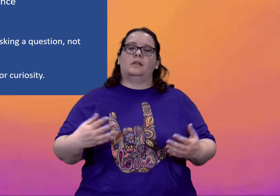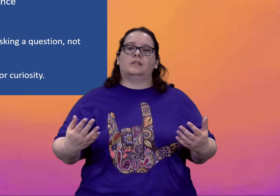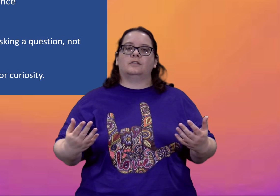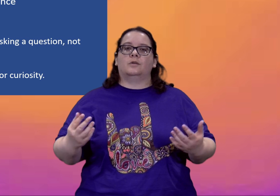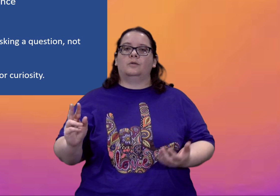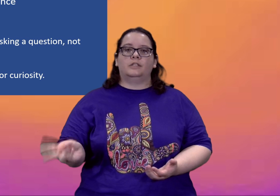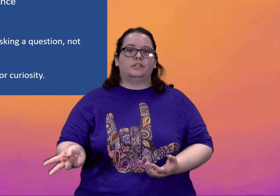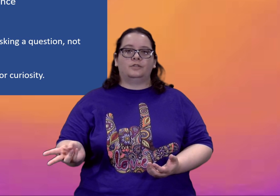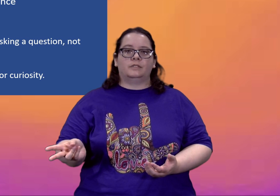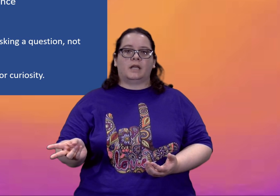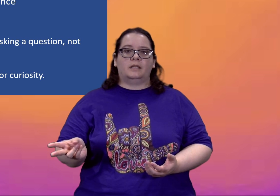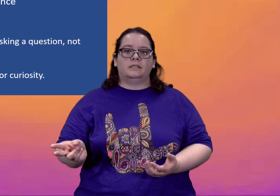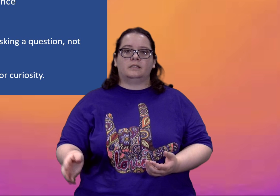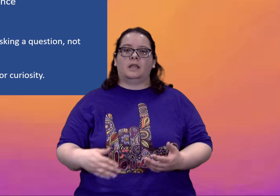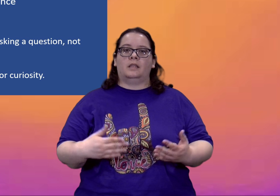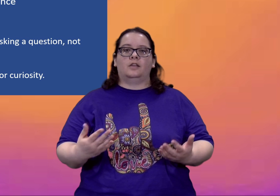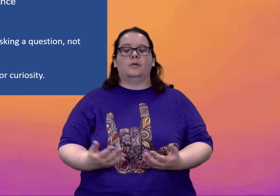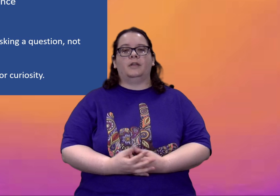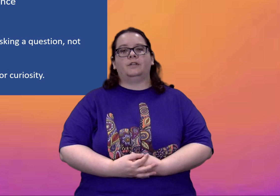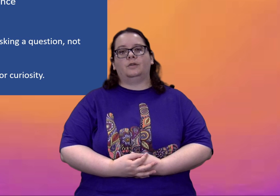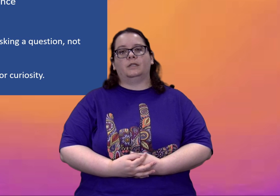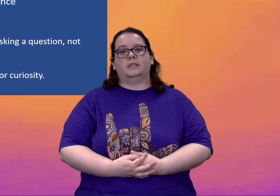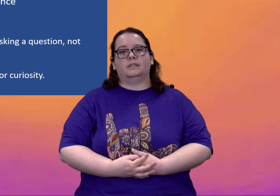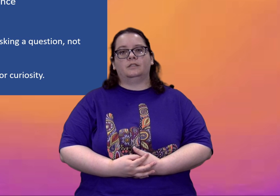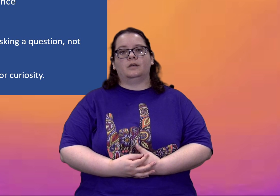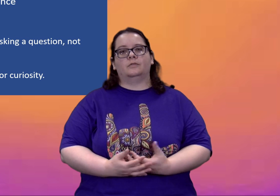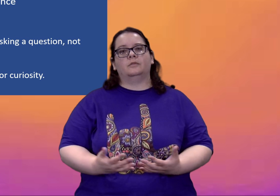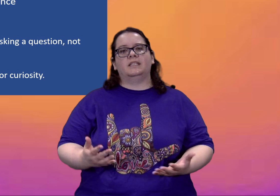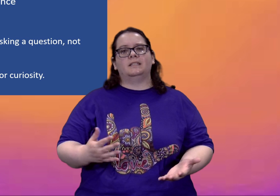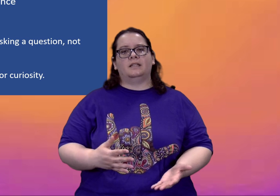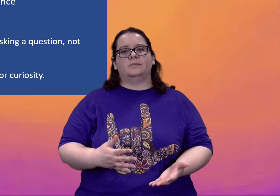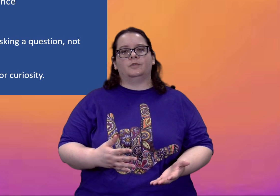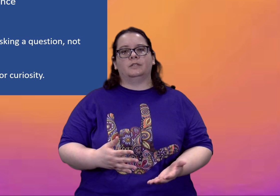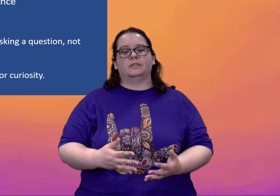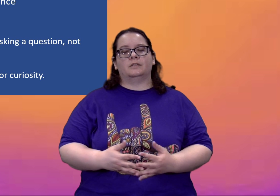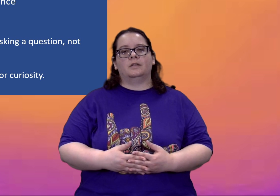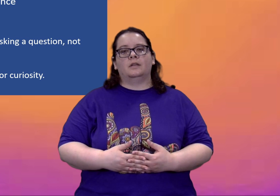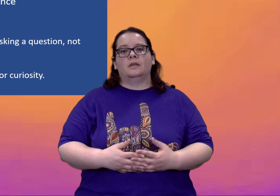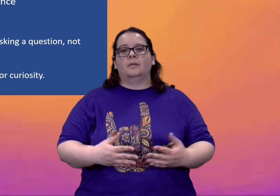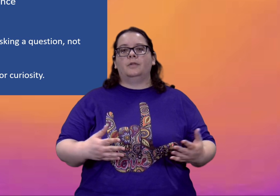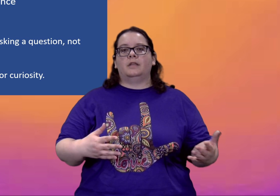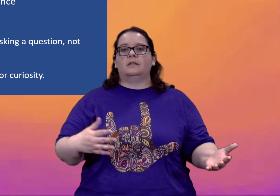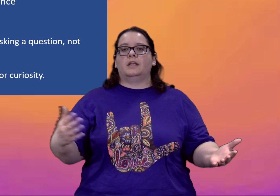It's only two signs and they go by very quickly, so it's not as important. But as